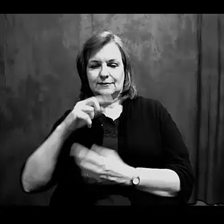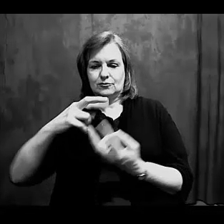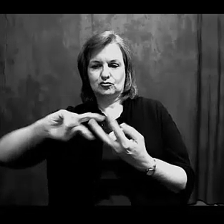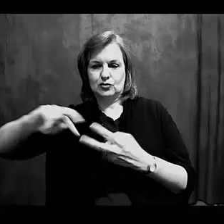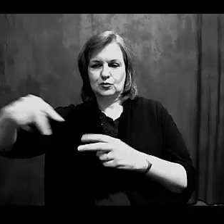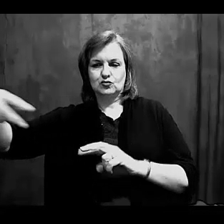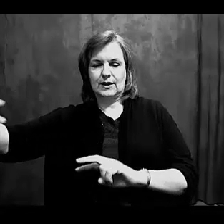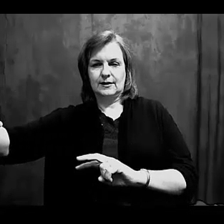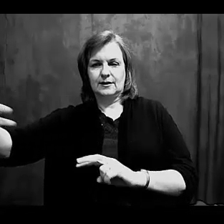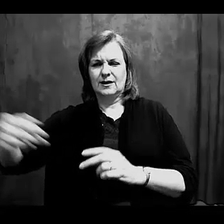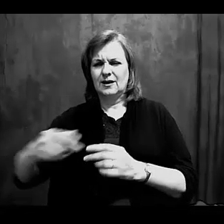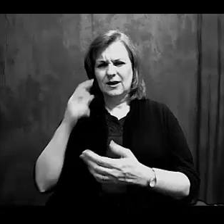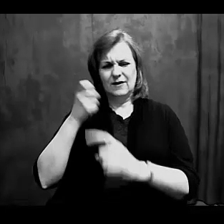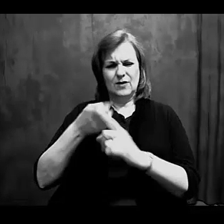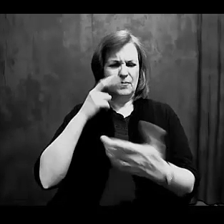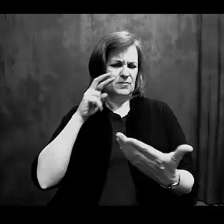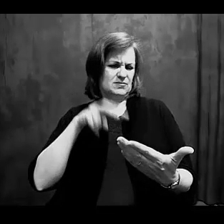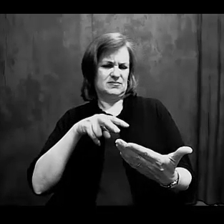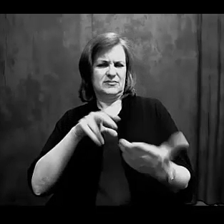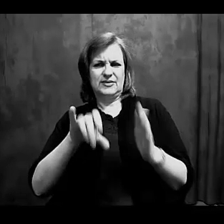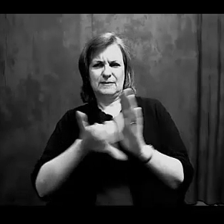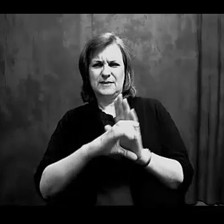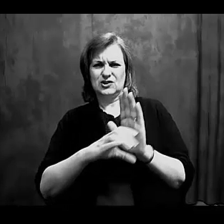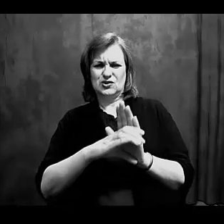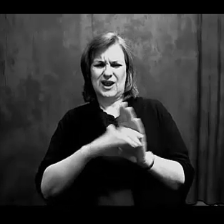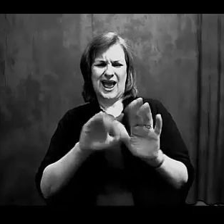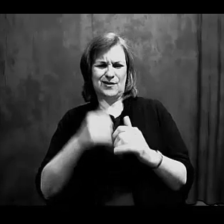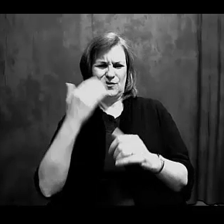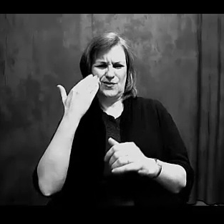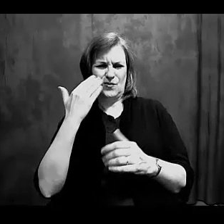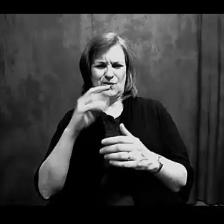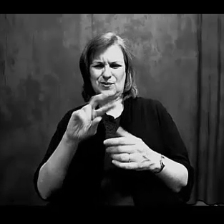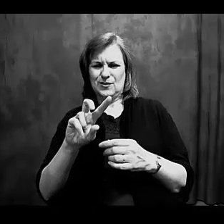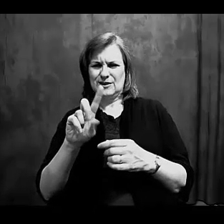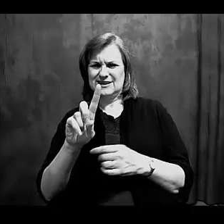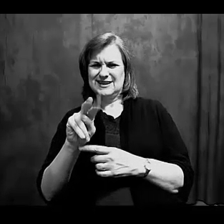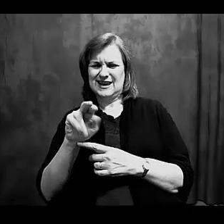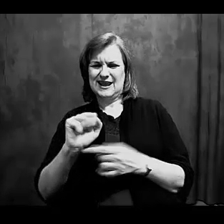how we get DNA as double stranded in this case